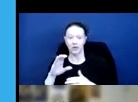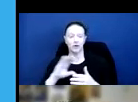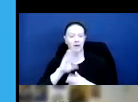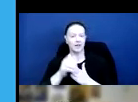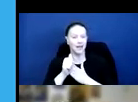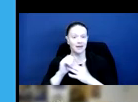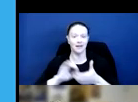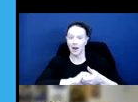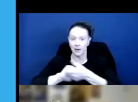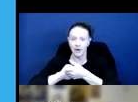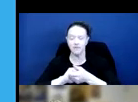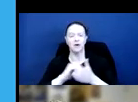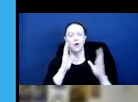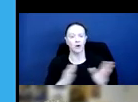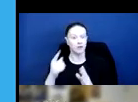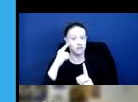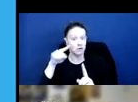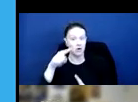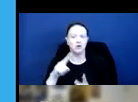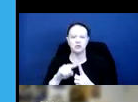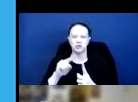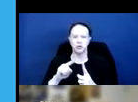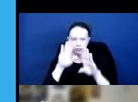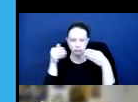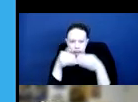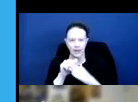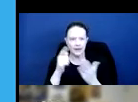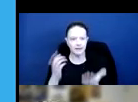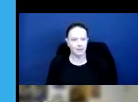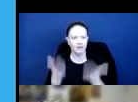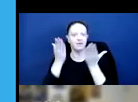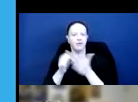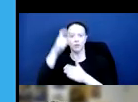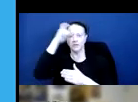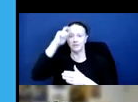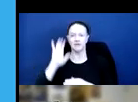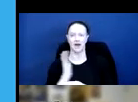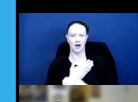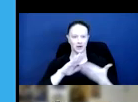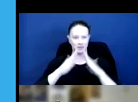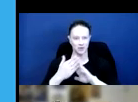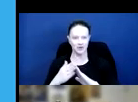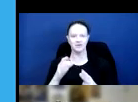of color through racial justice informed health equity policies and practices as part of the movement to dismantle white supremacy